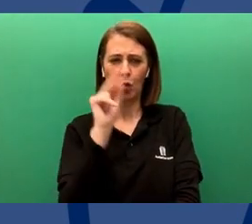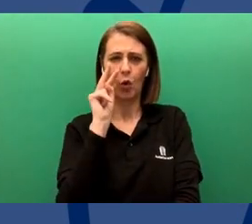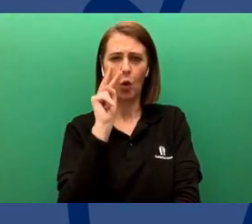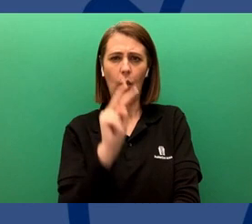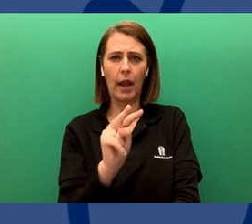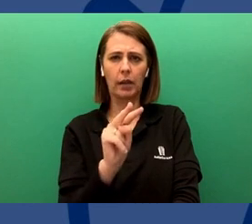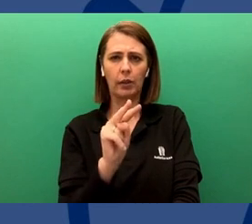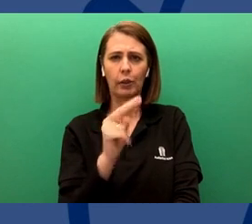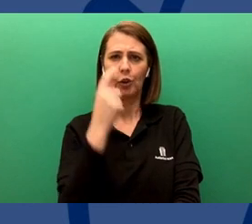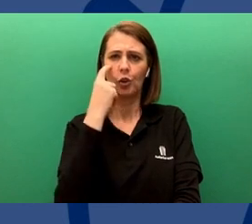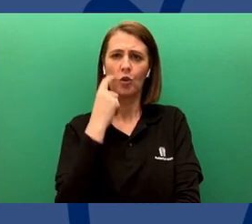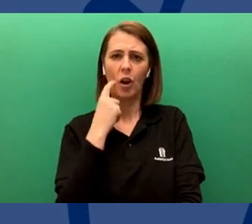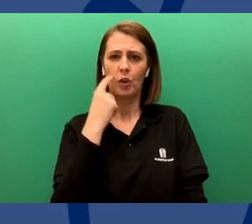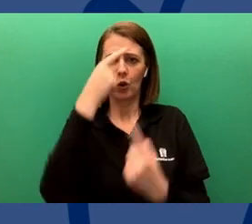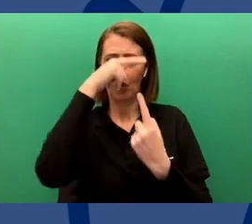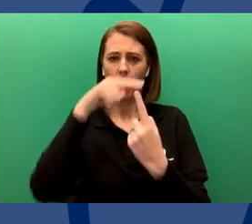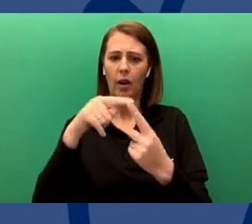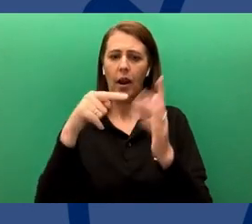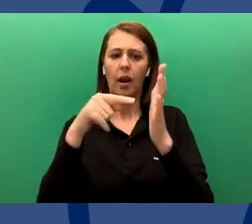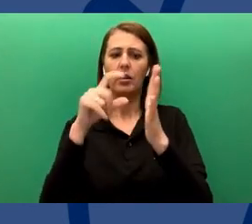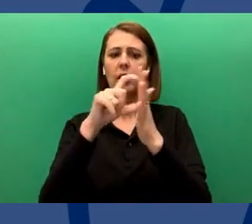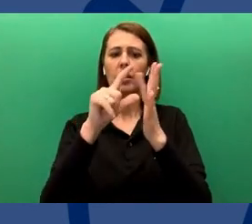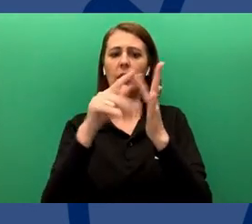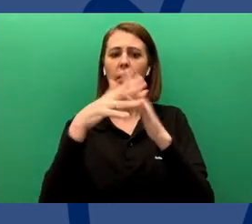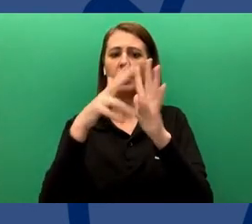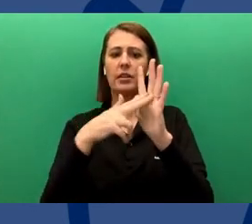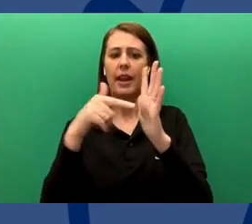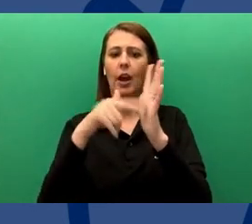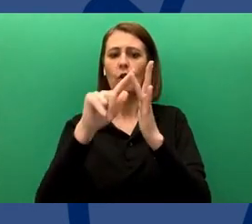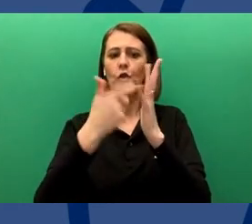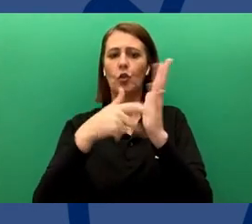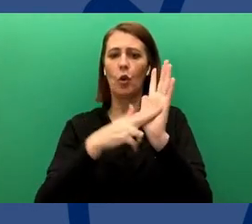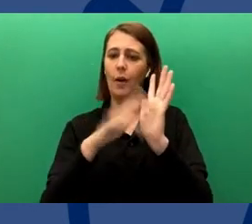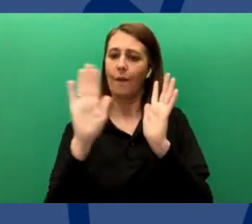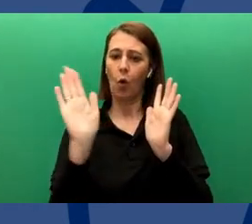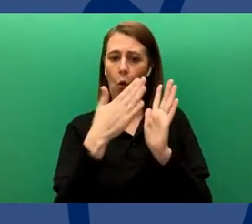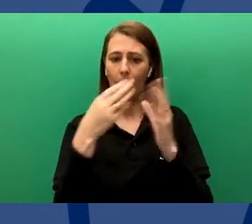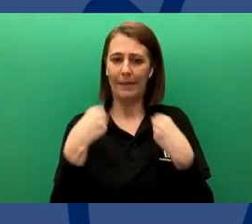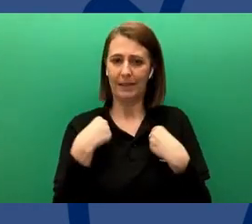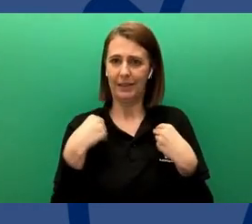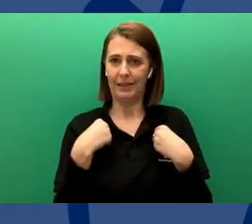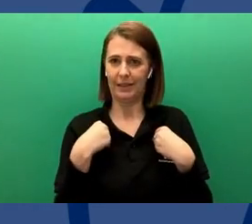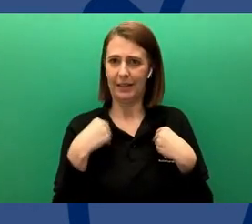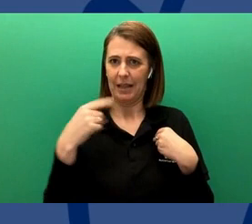to work out the downturn of all businesses because it's a bit unusual the way the actual question ‑ ‑ ‑